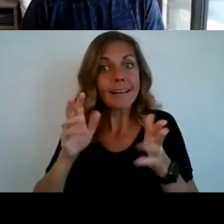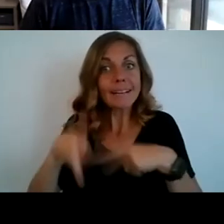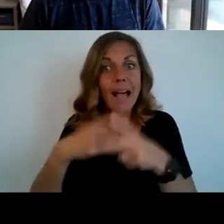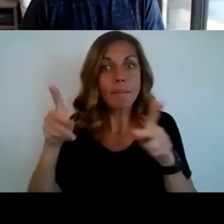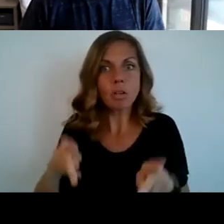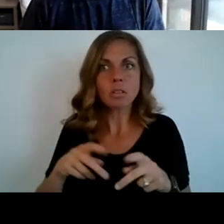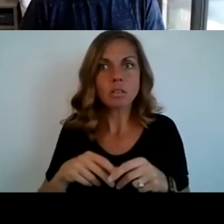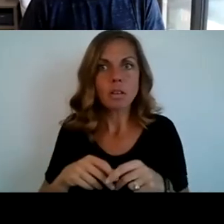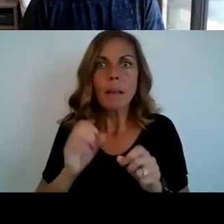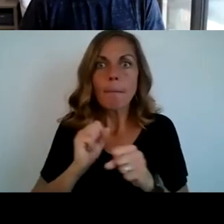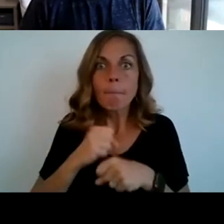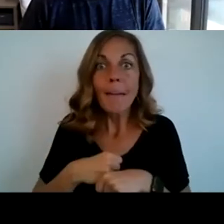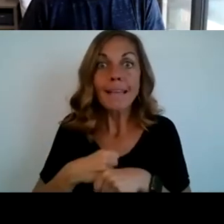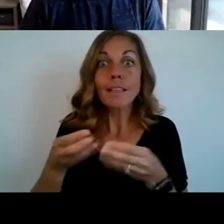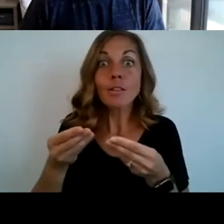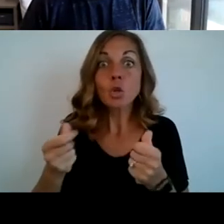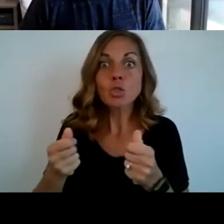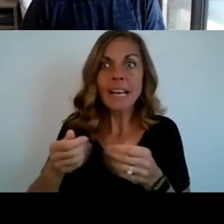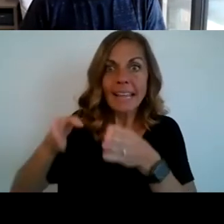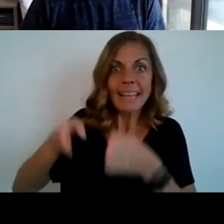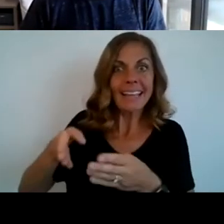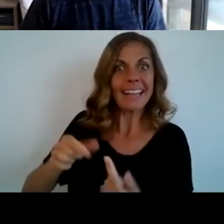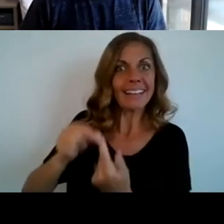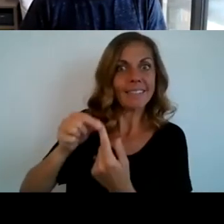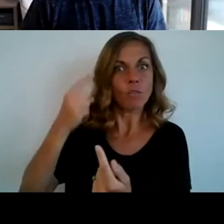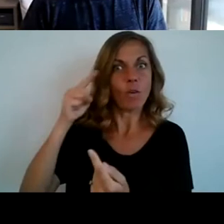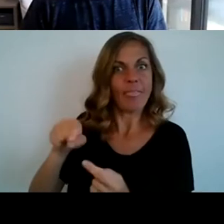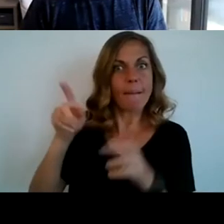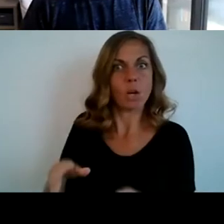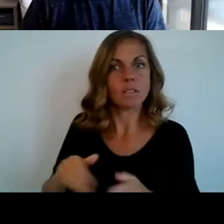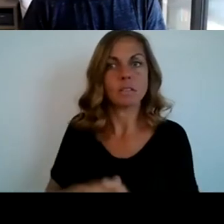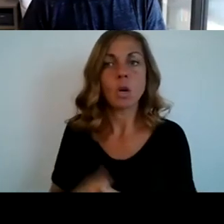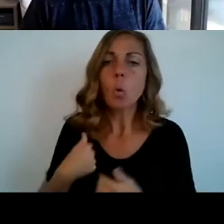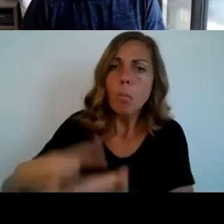the solution for that particular person. We talked about lots of different possibilities.